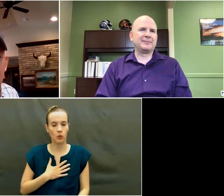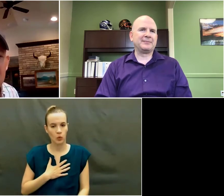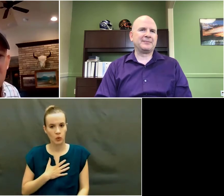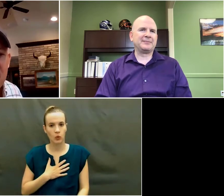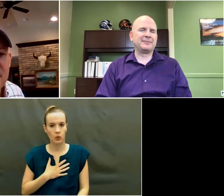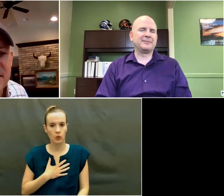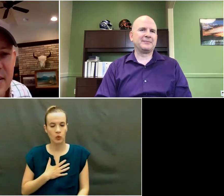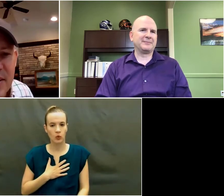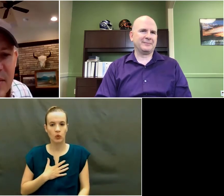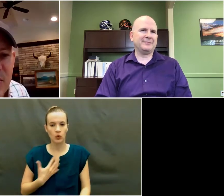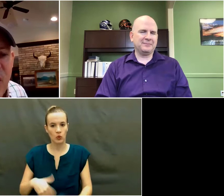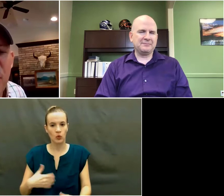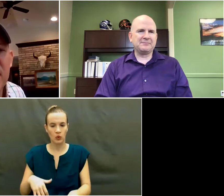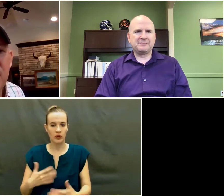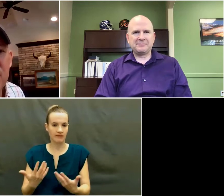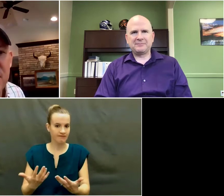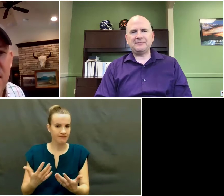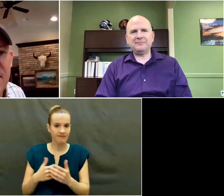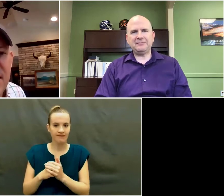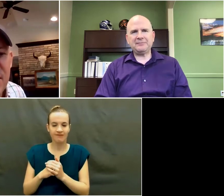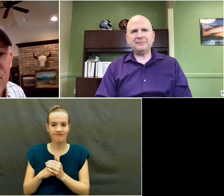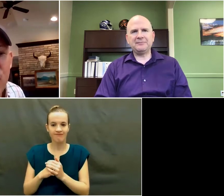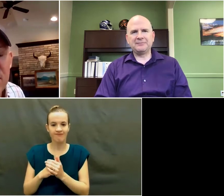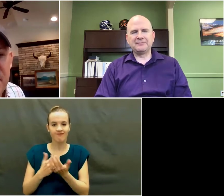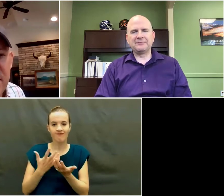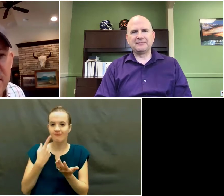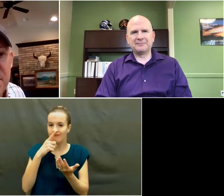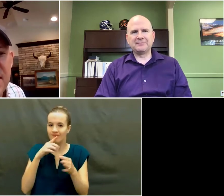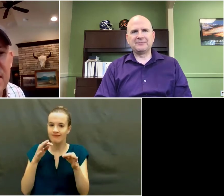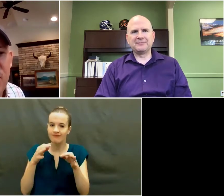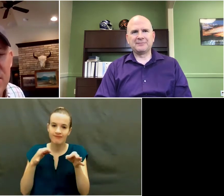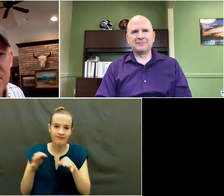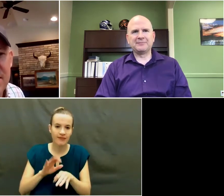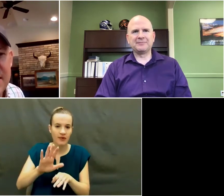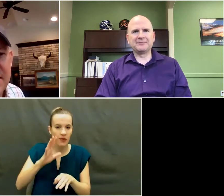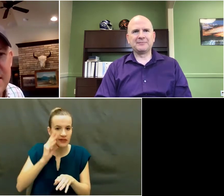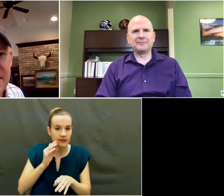I'm really curious, and we're hoping that you could share your experience being in Washington DC